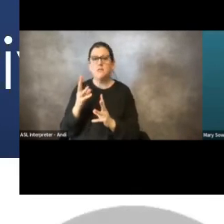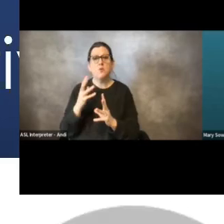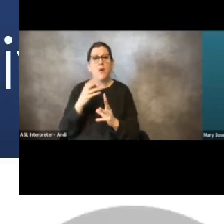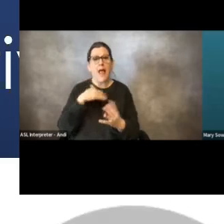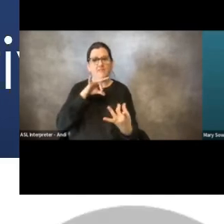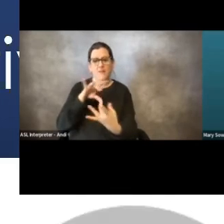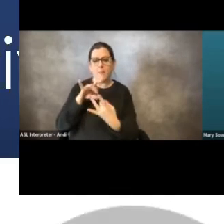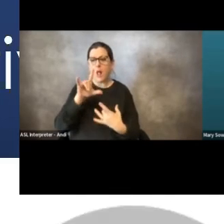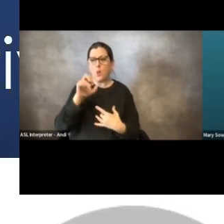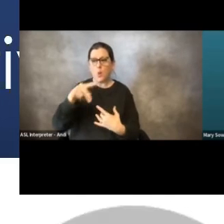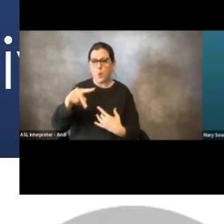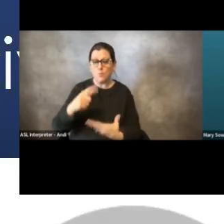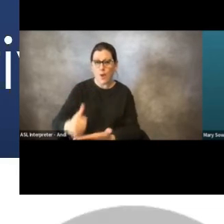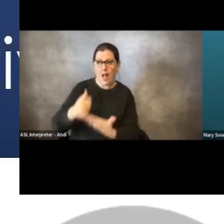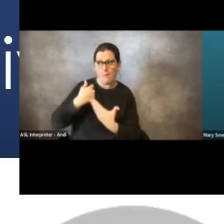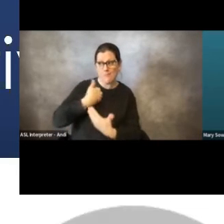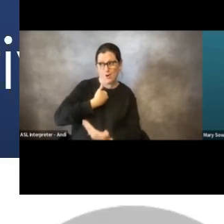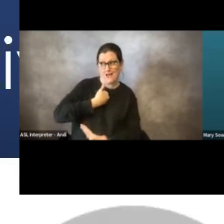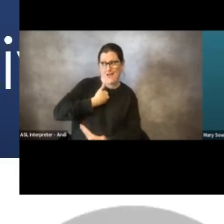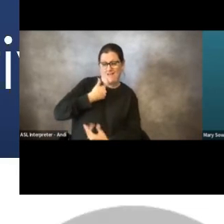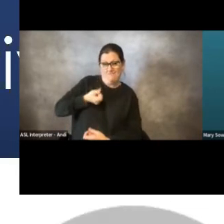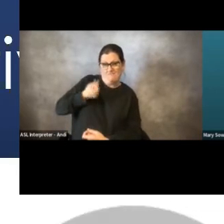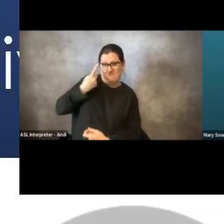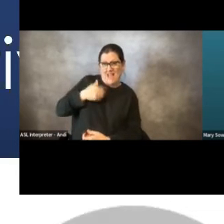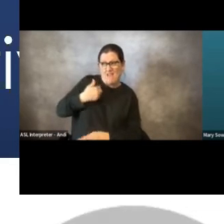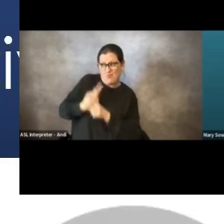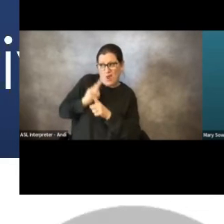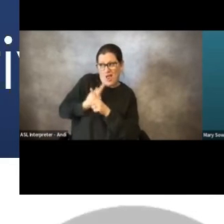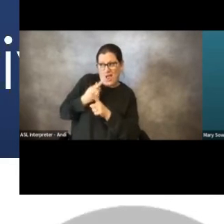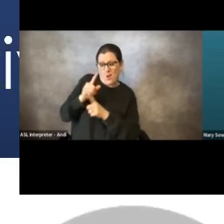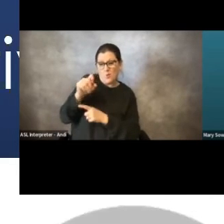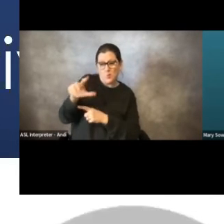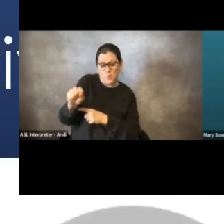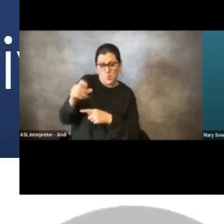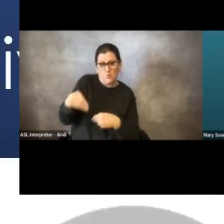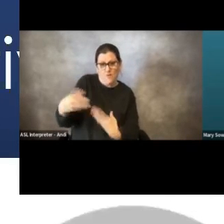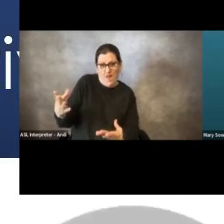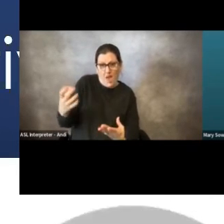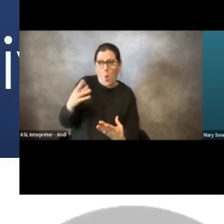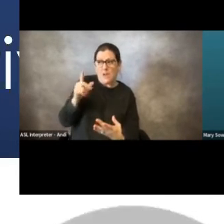understand whether or not we have the right tools that we're putting forward, or if we need to change how we're thinking